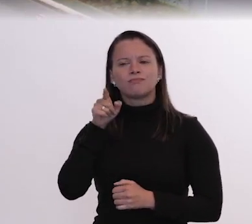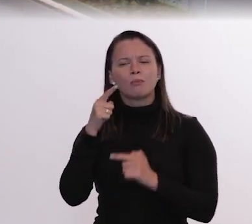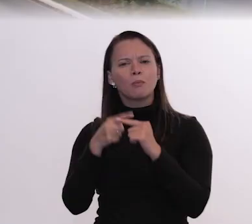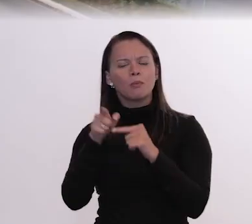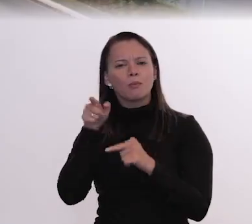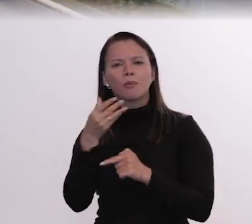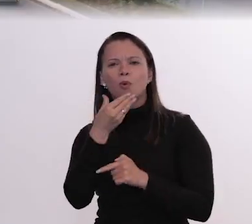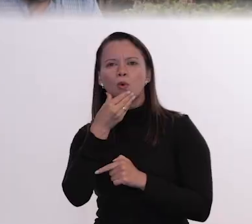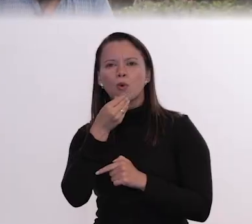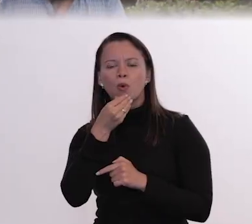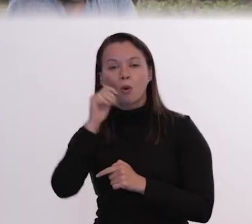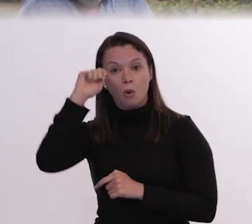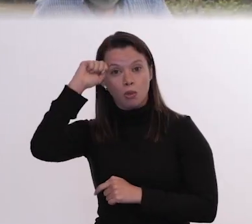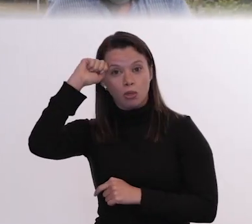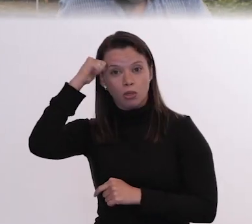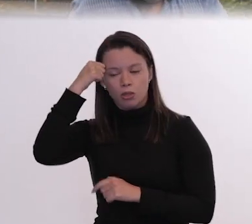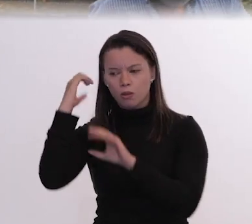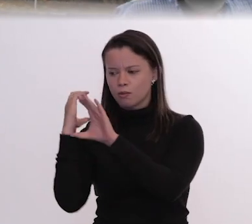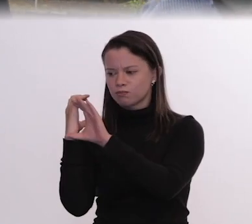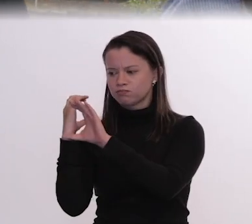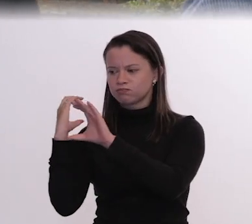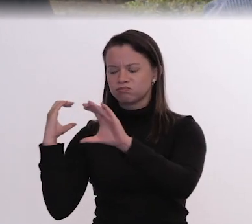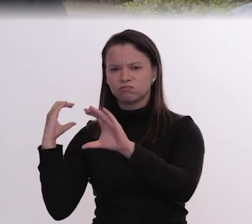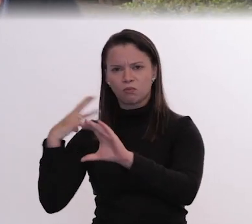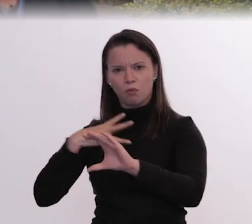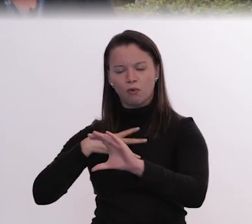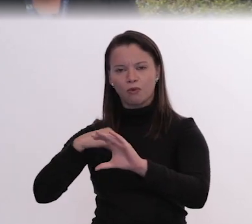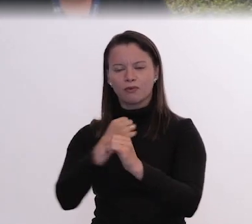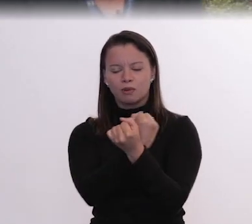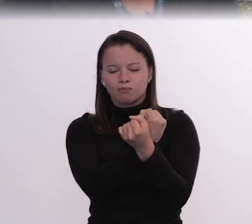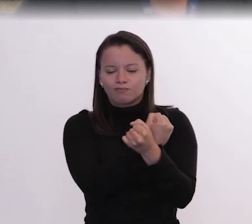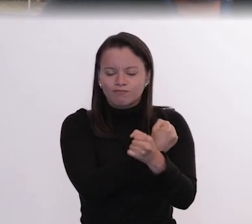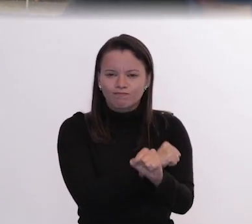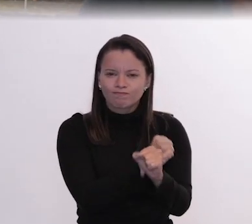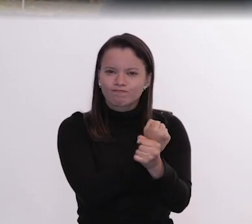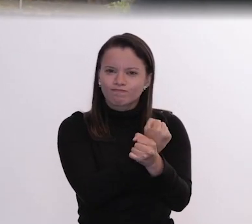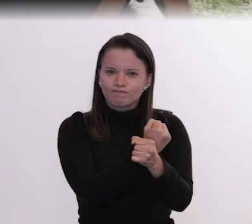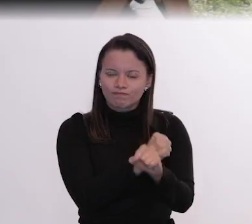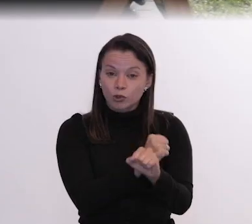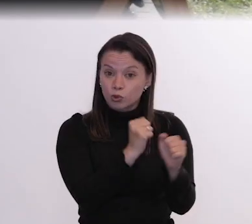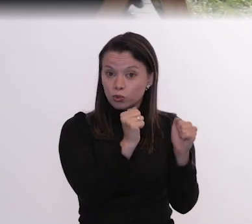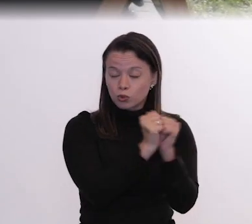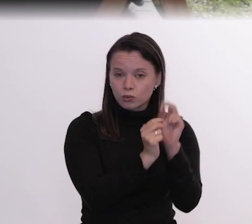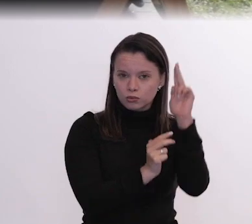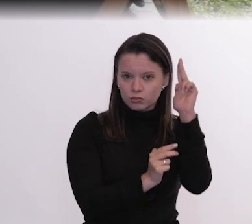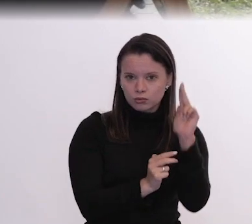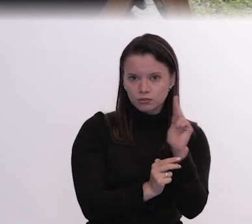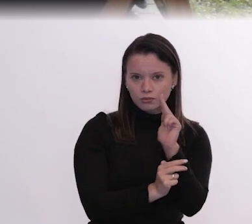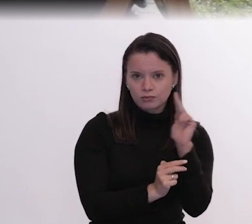a black man, son of a slave, a slave and a priest, right? And then he